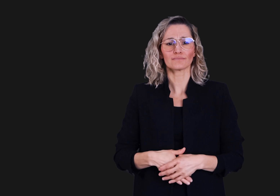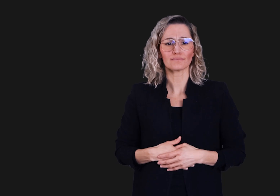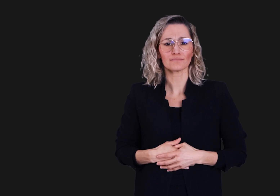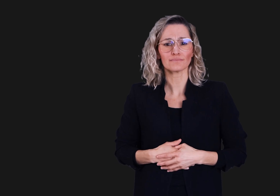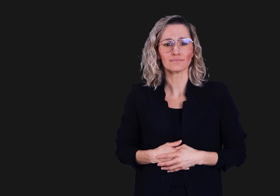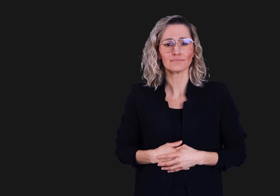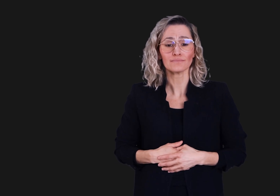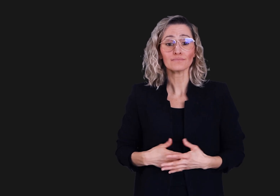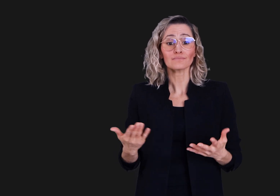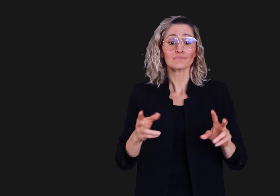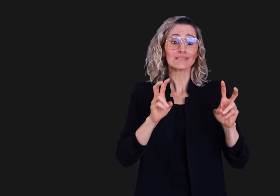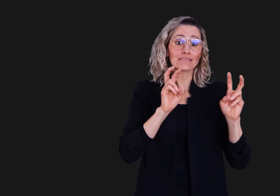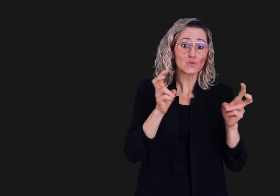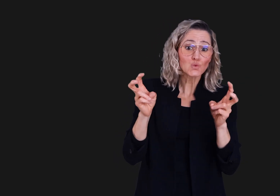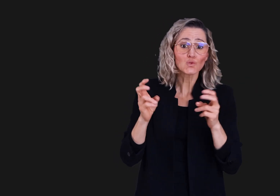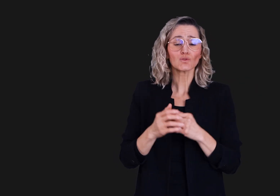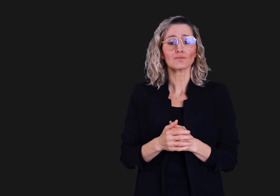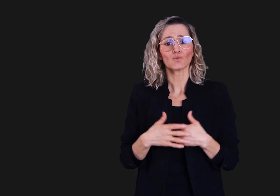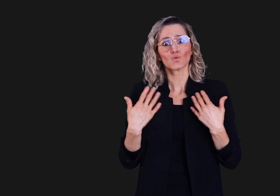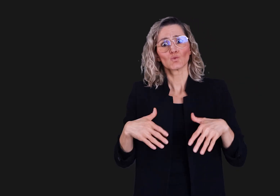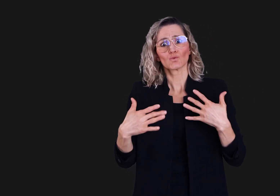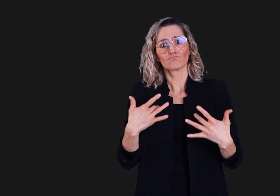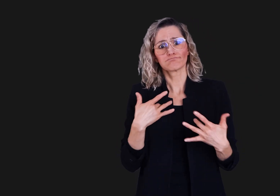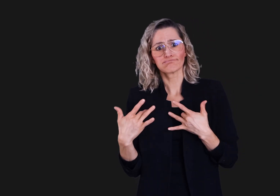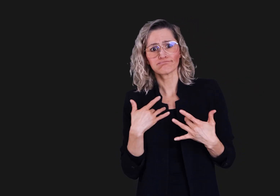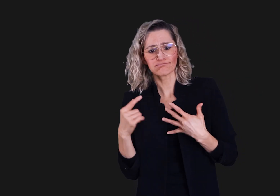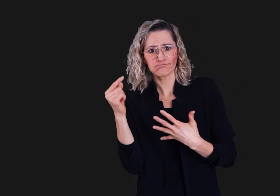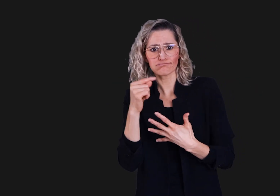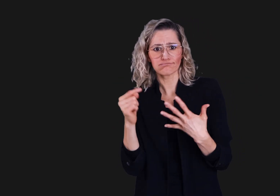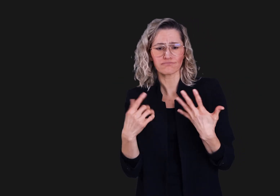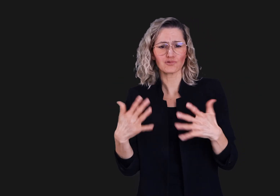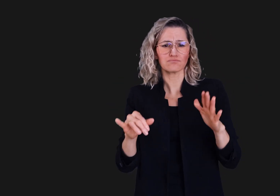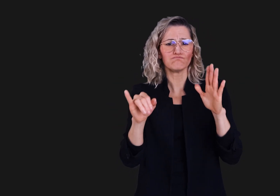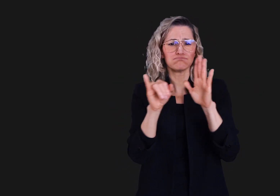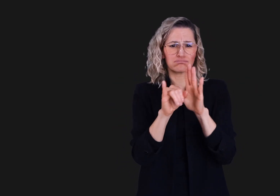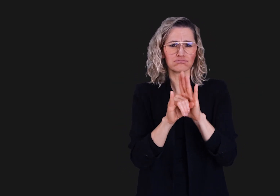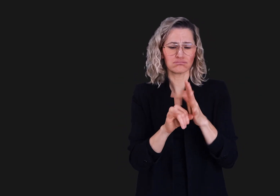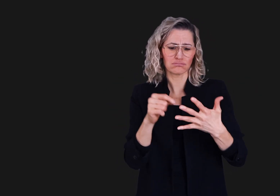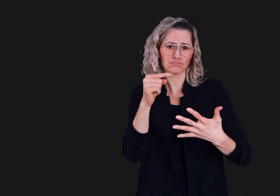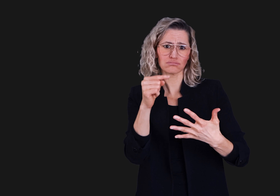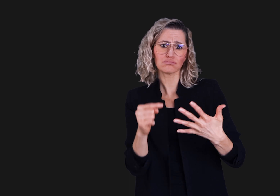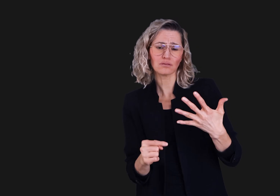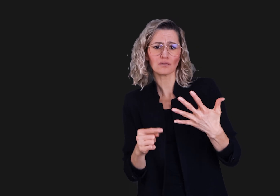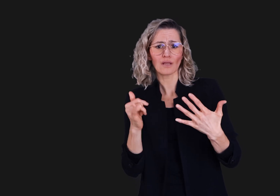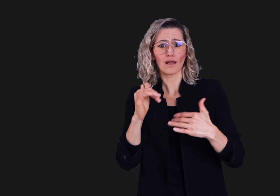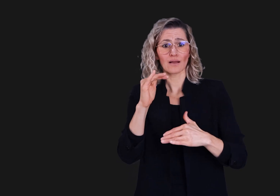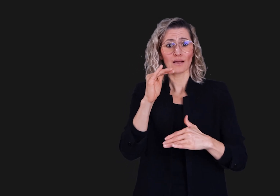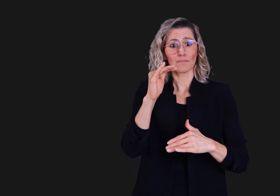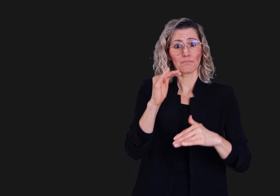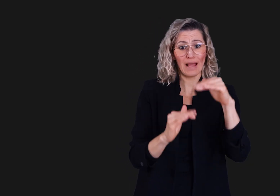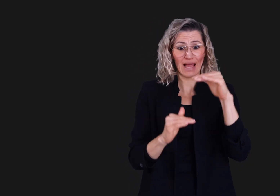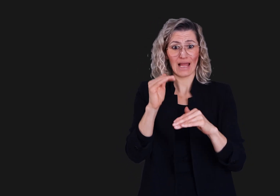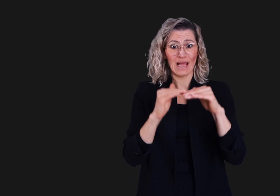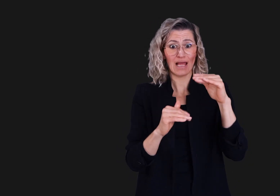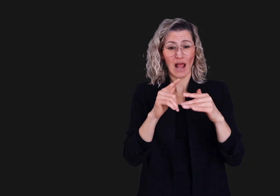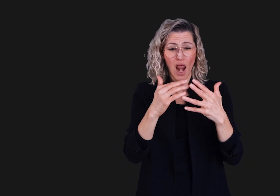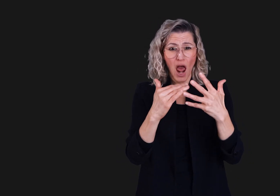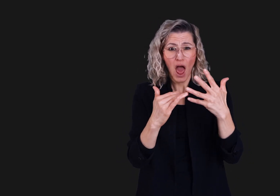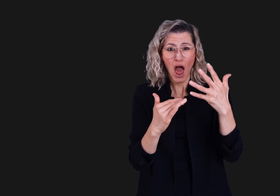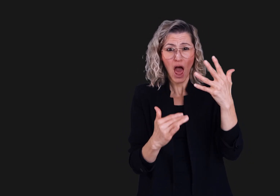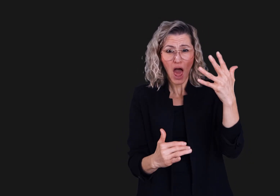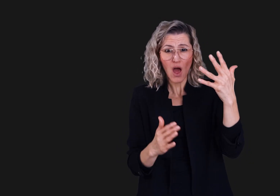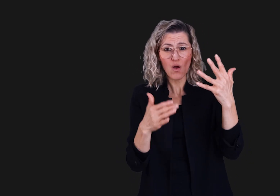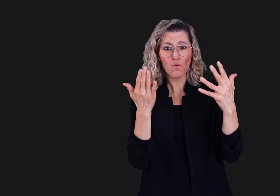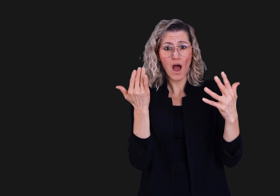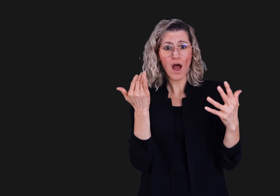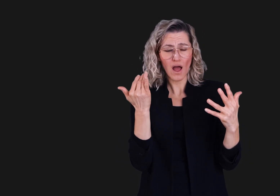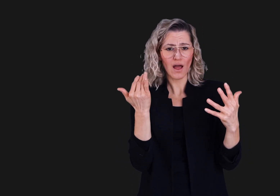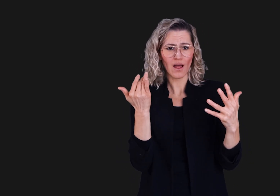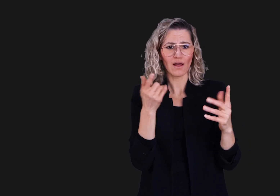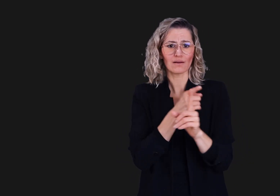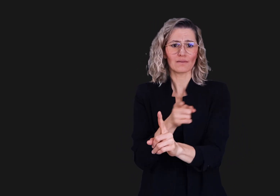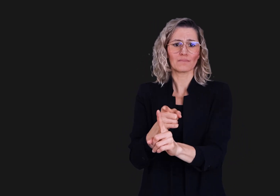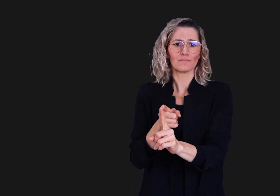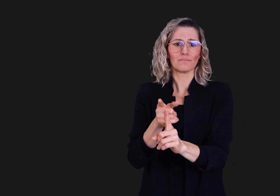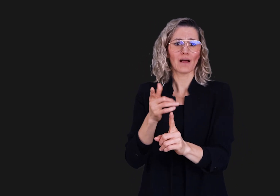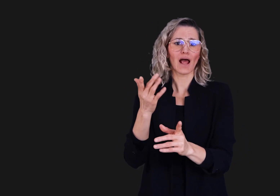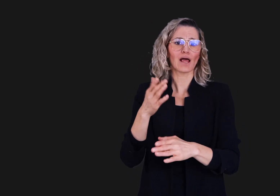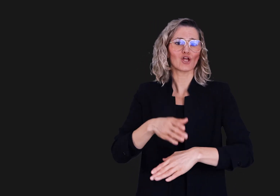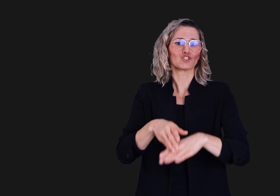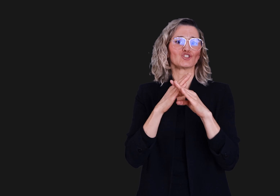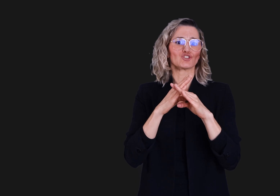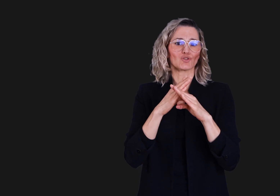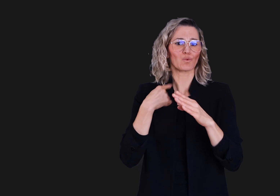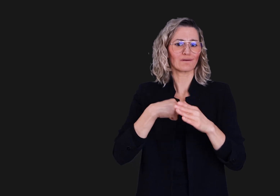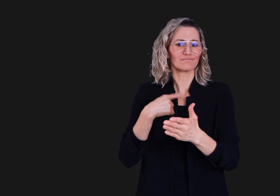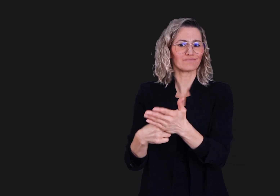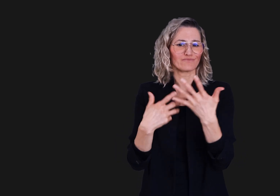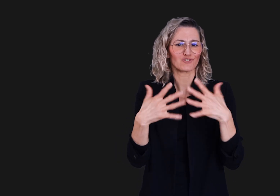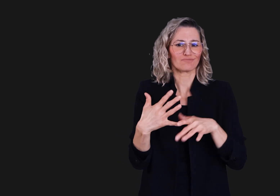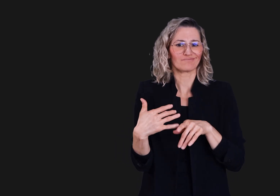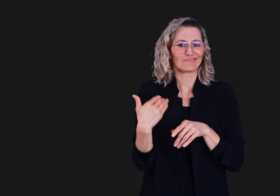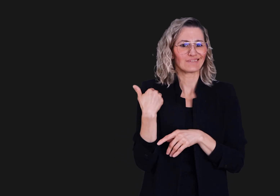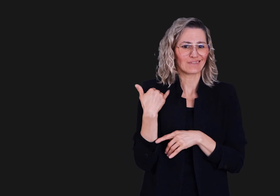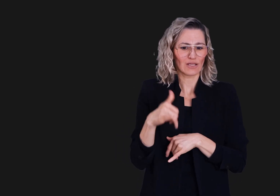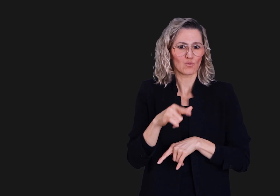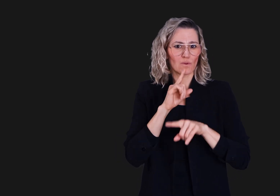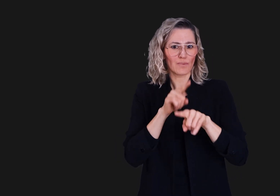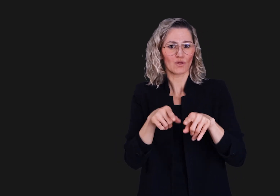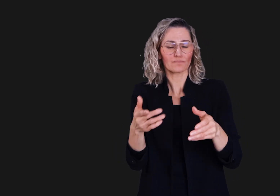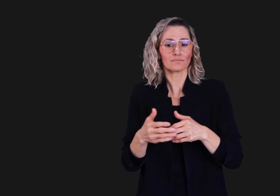The issues and areas of concern identified here build on many of the barriers that we talked about earlier in this report.